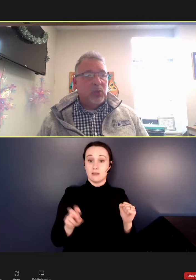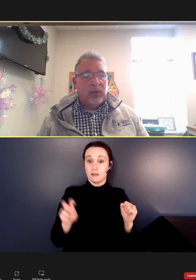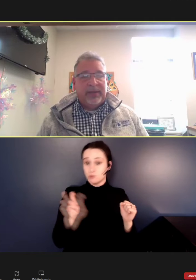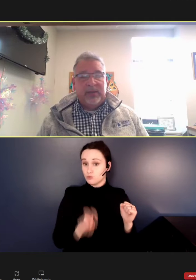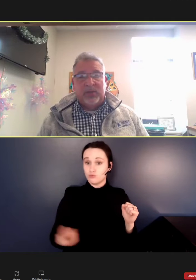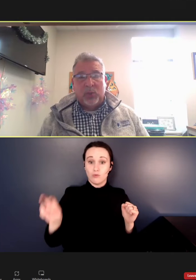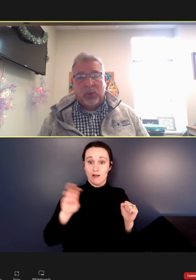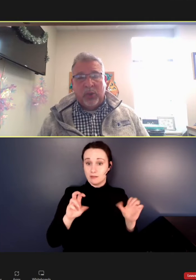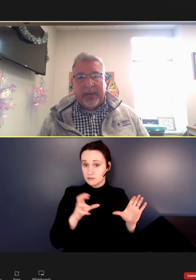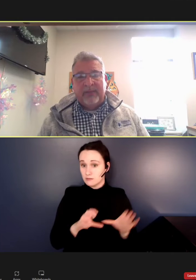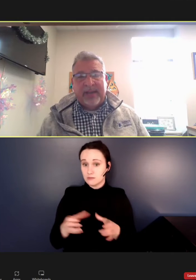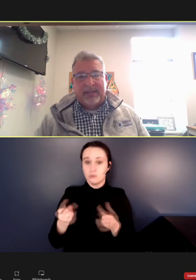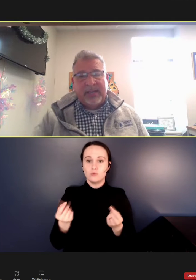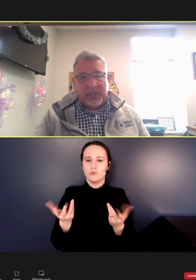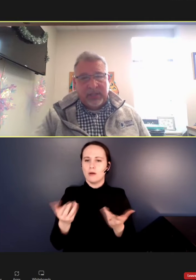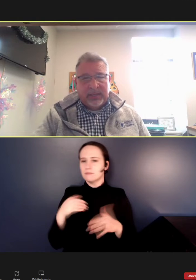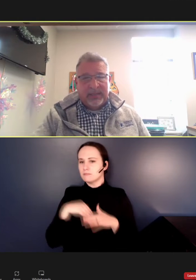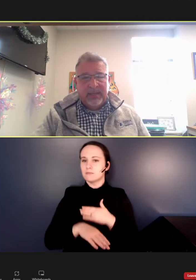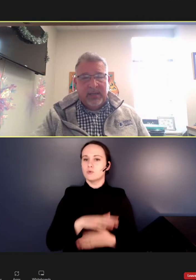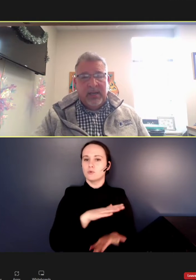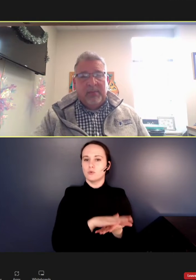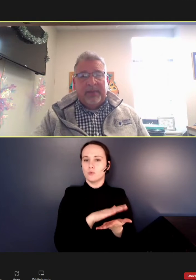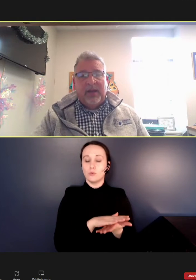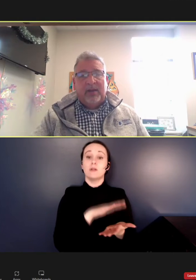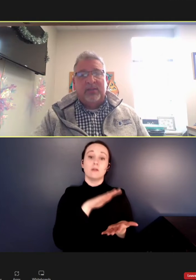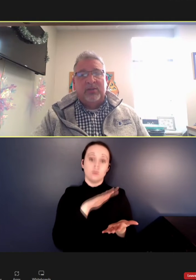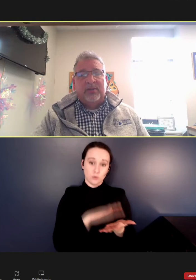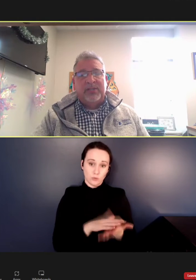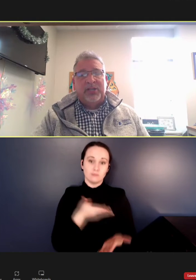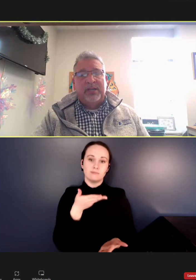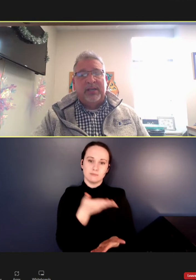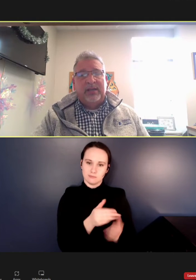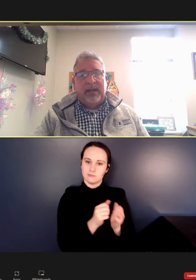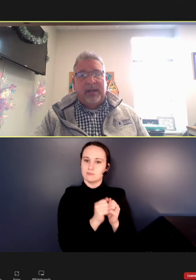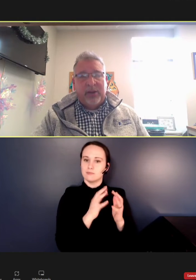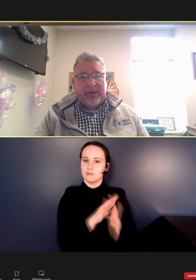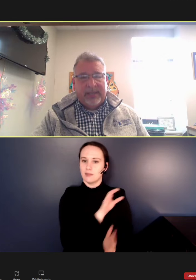school, and they do school-located vaccination clinics. But they also do vision and hearing